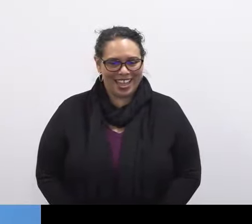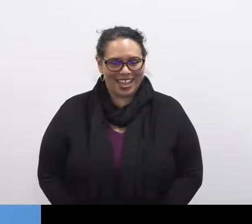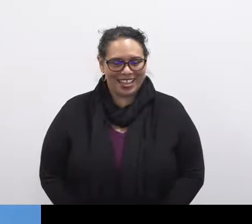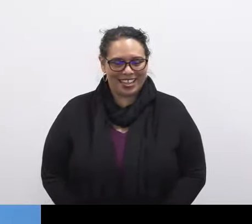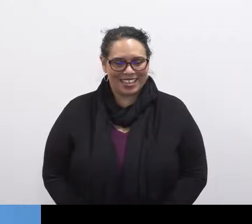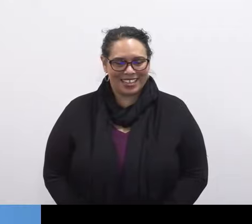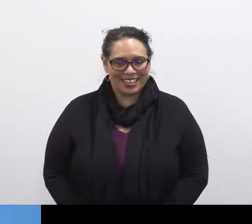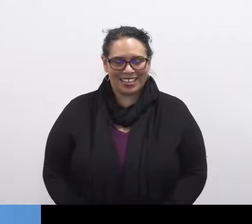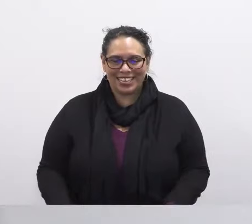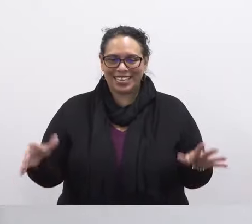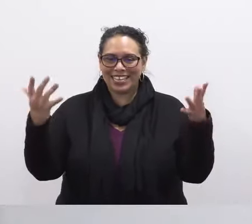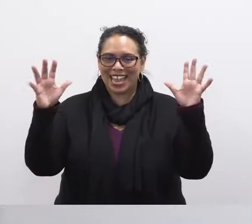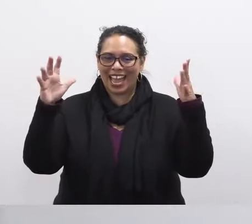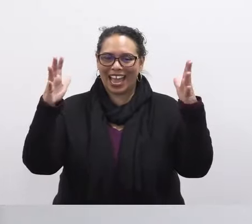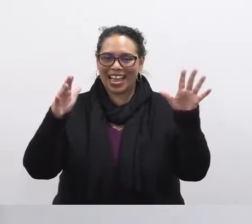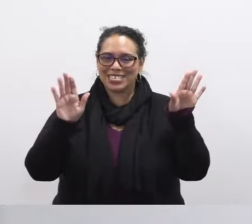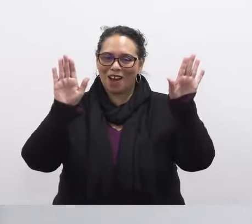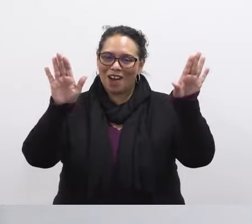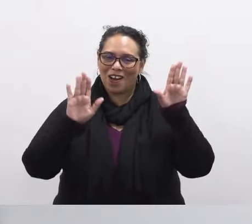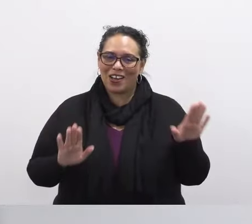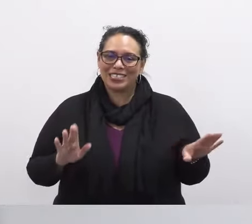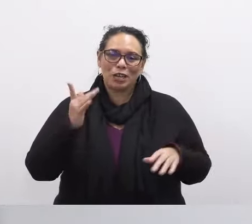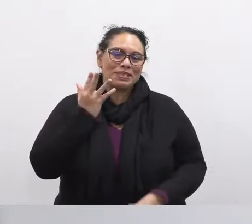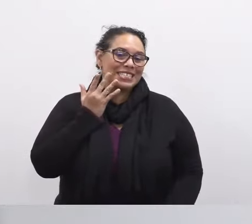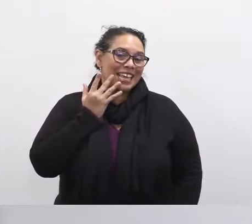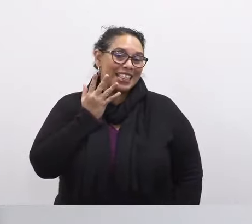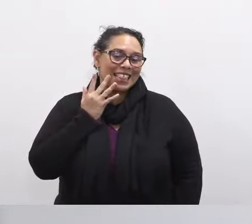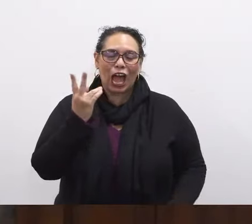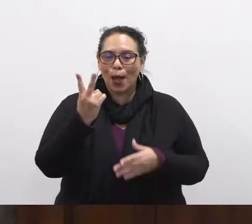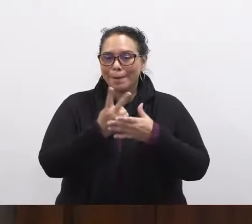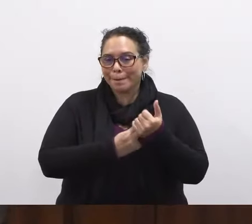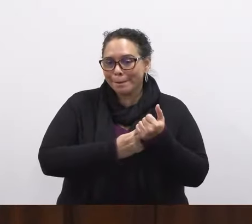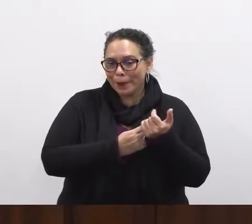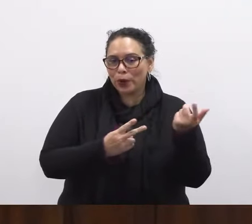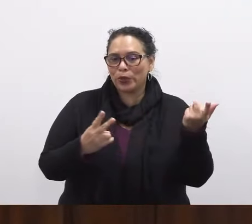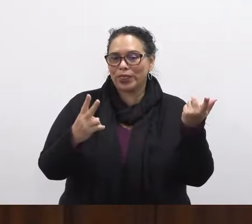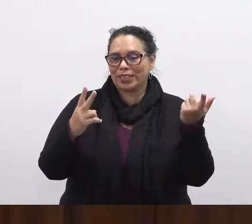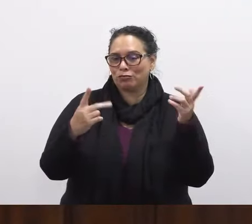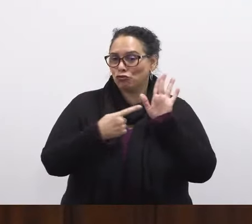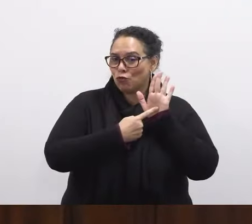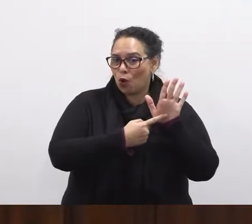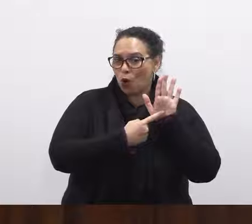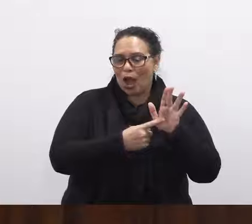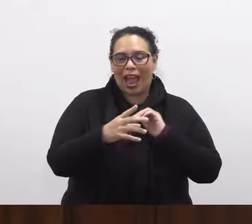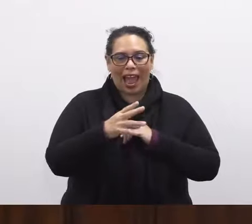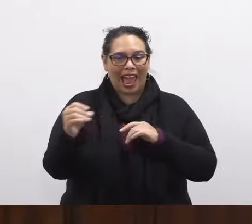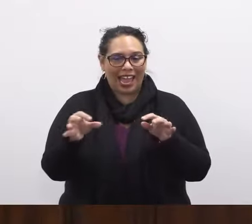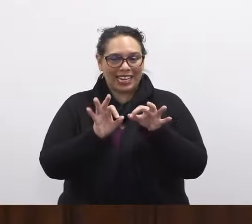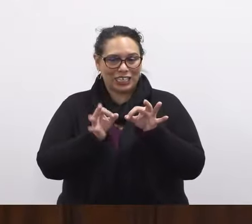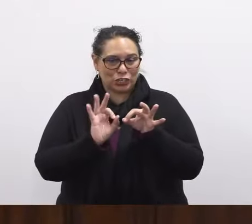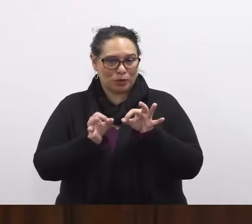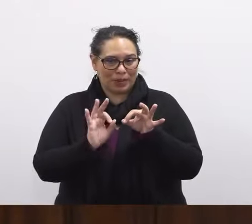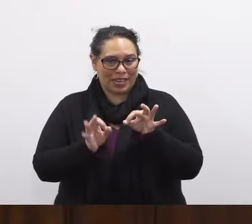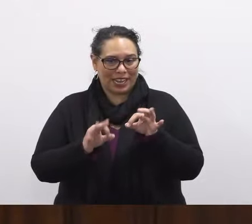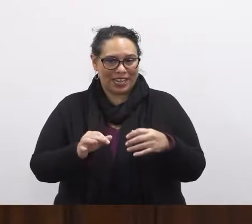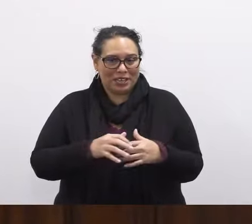Wow, how awesome Cynthia is both being featured and she's interpreting for herself.